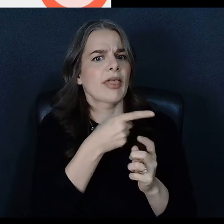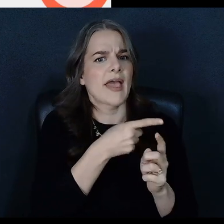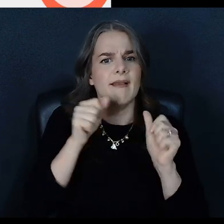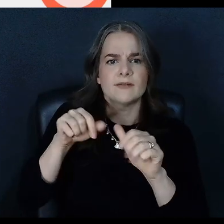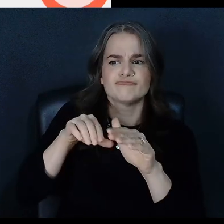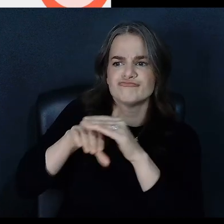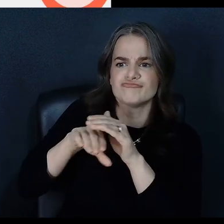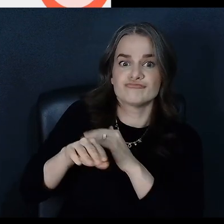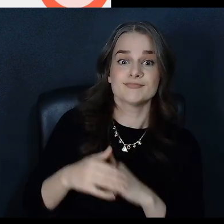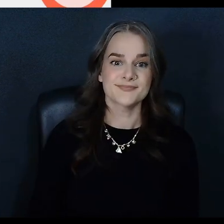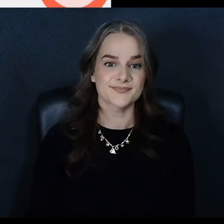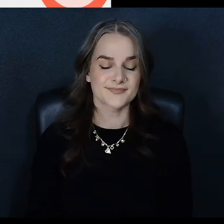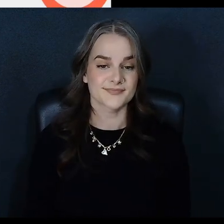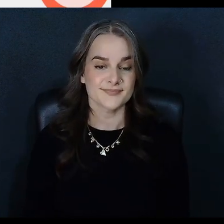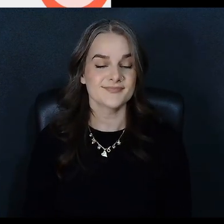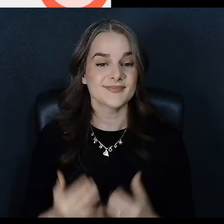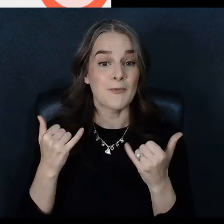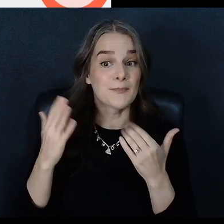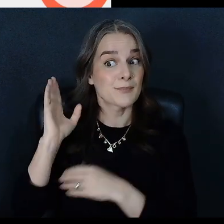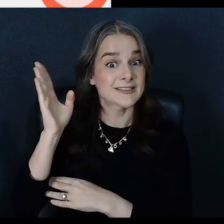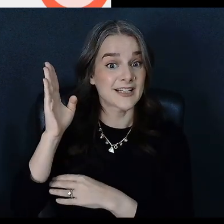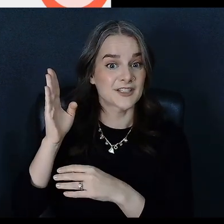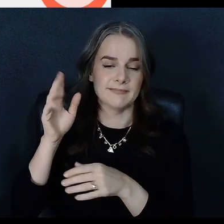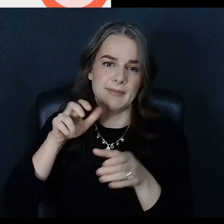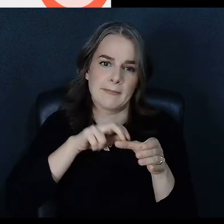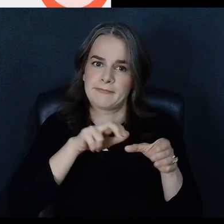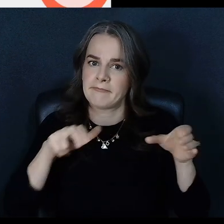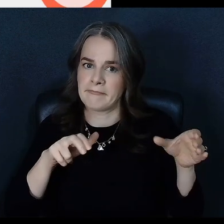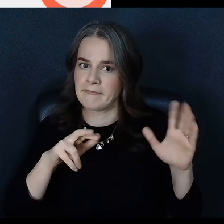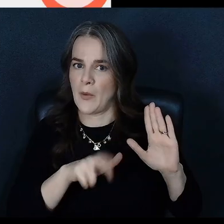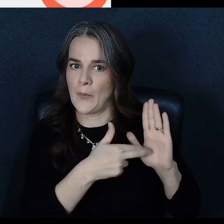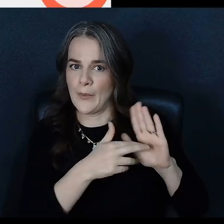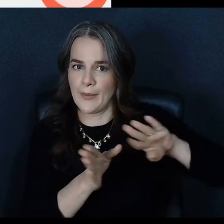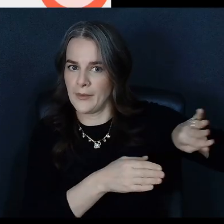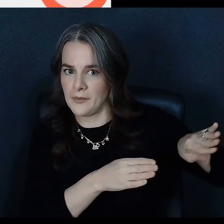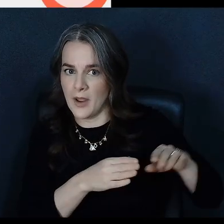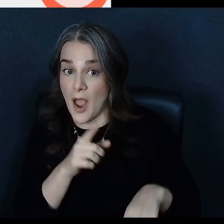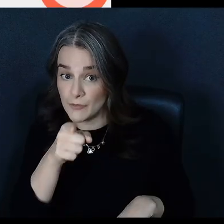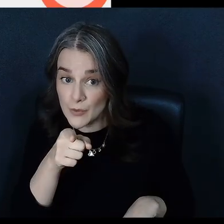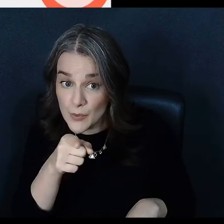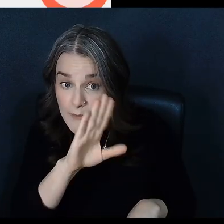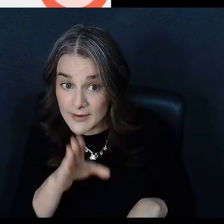of our presentation for a second and I say, if you have never played with the accessibility settings